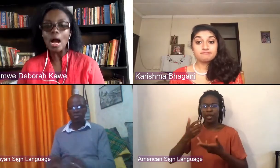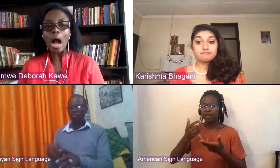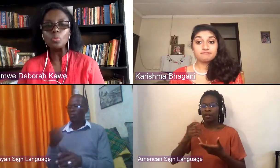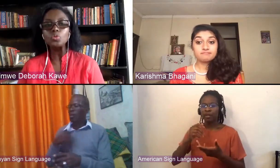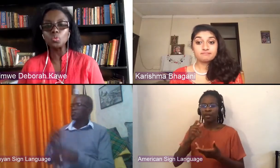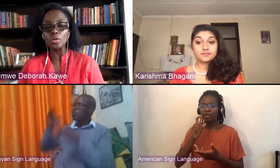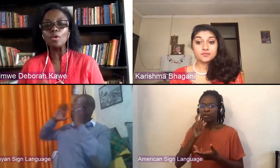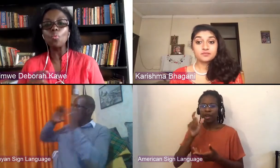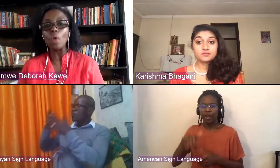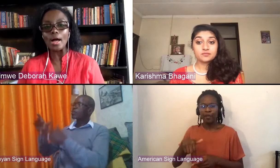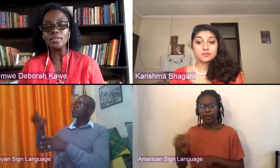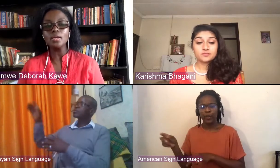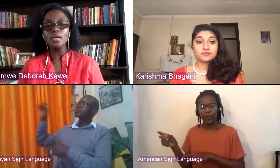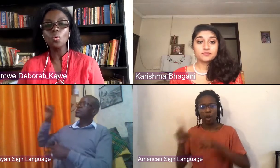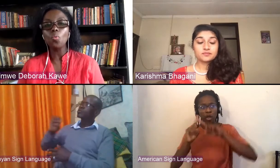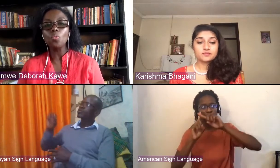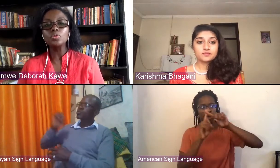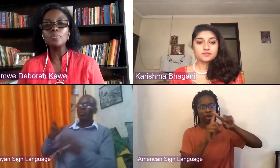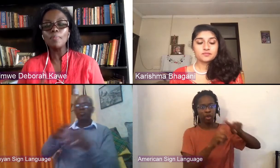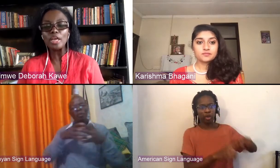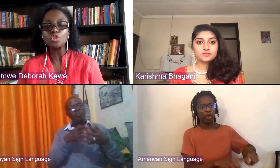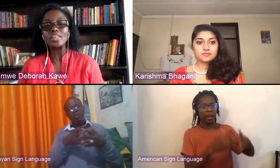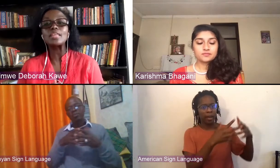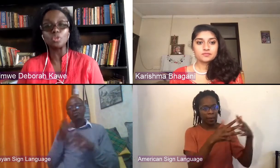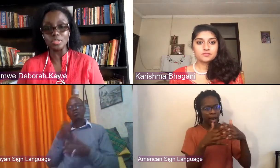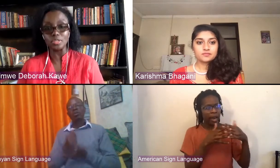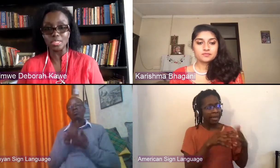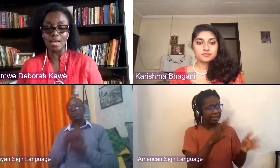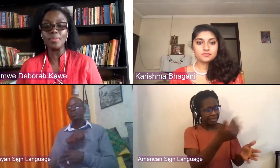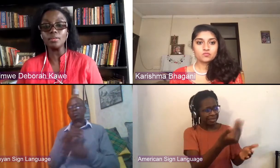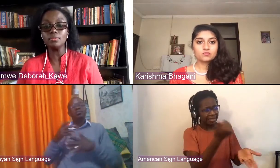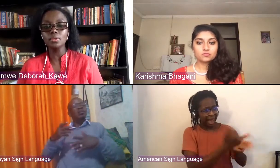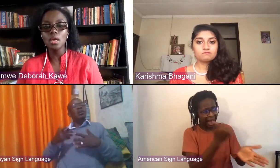how do we one make sure that they don't happen,